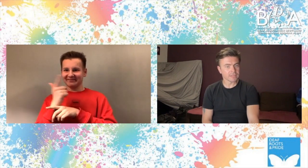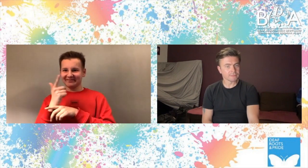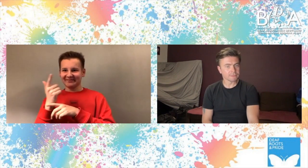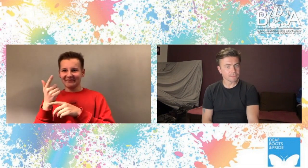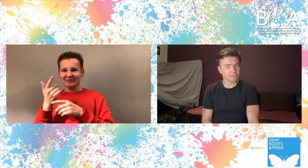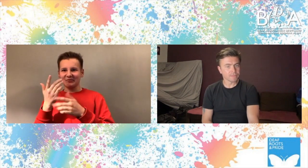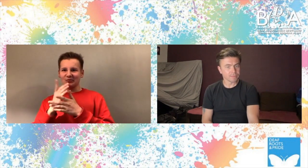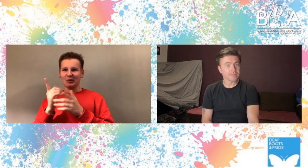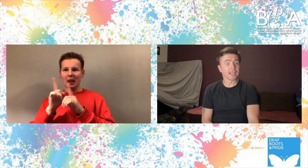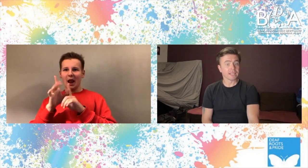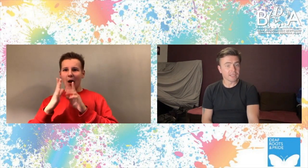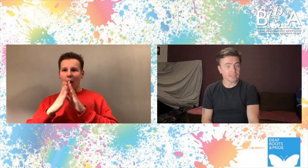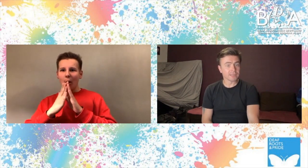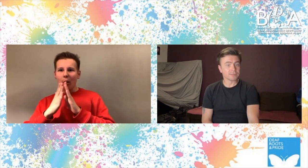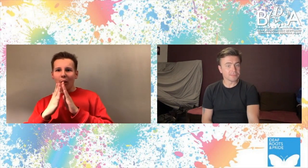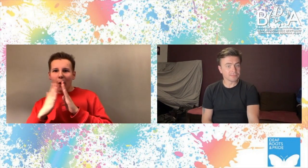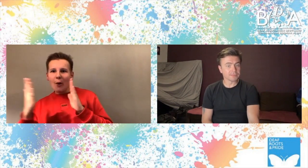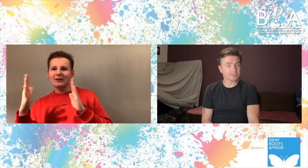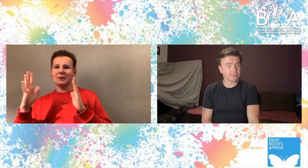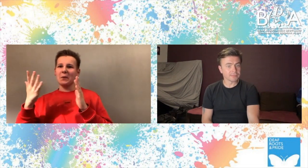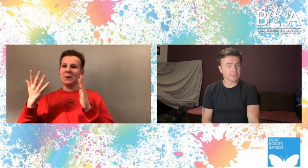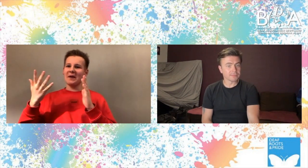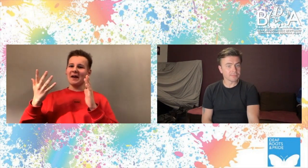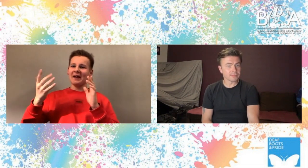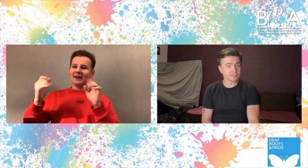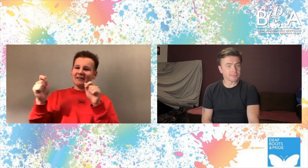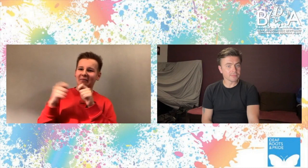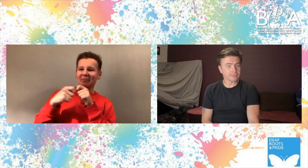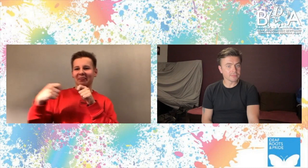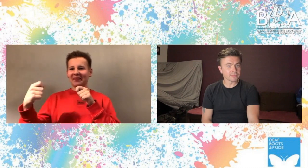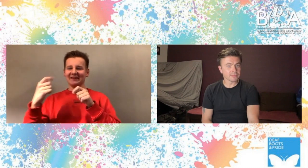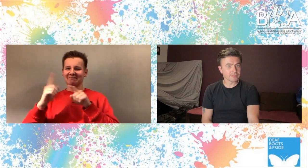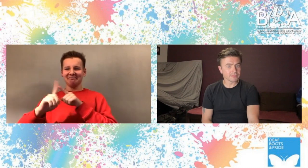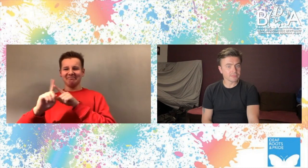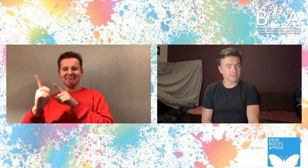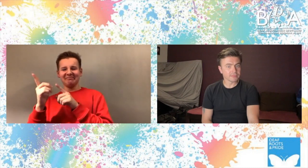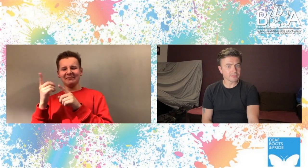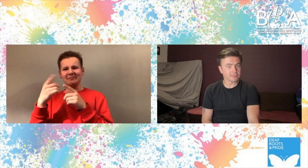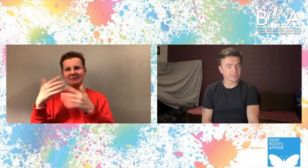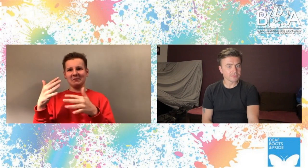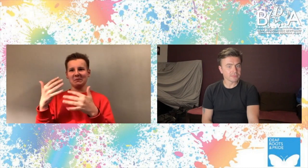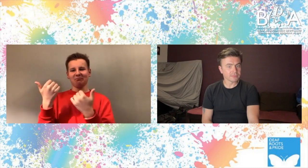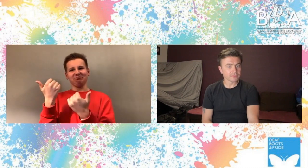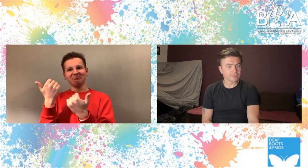recently? Any shorts? What’s your usual thing?